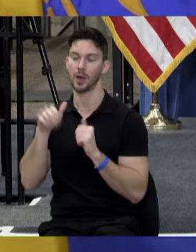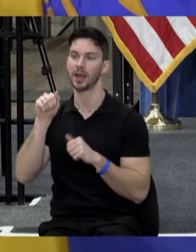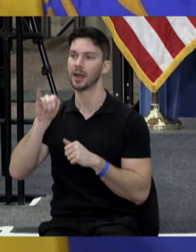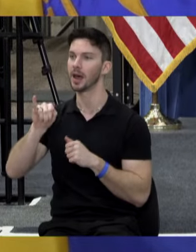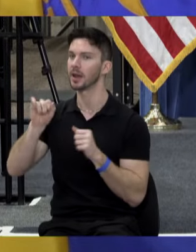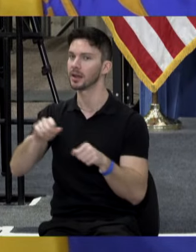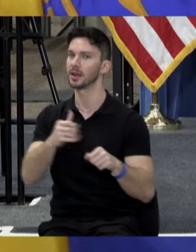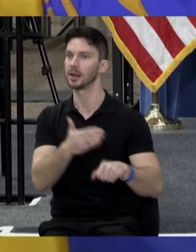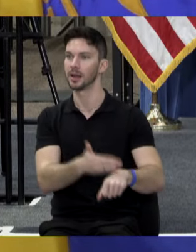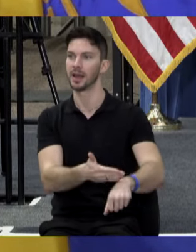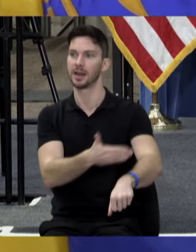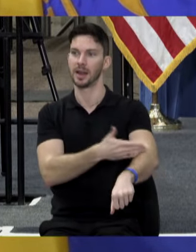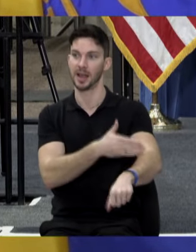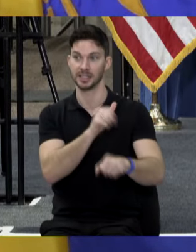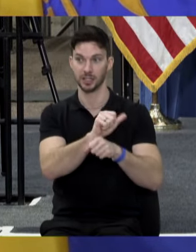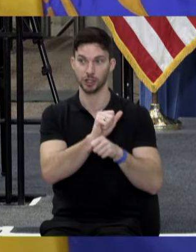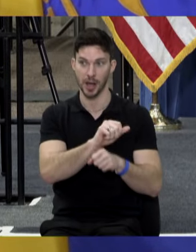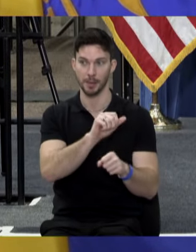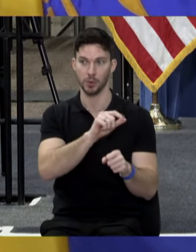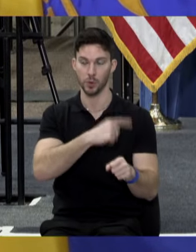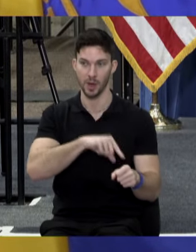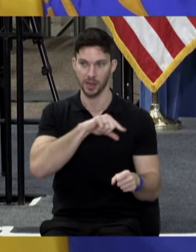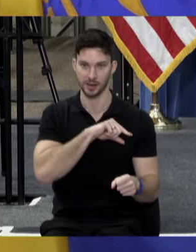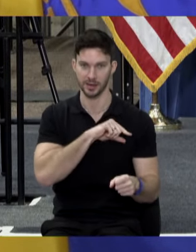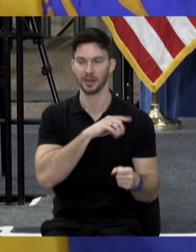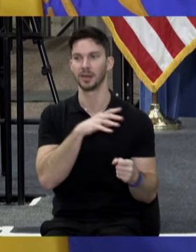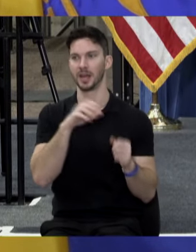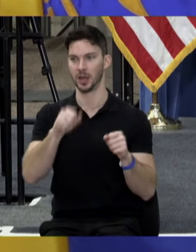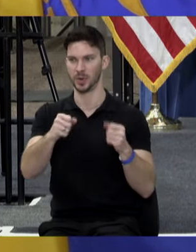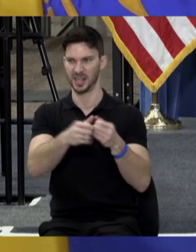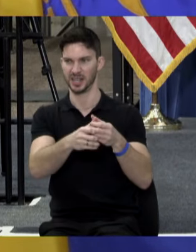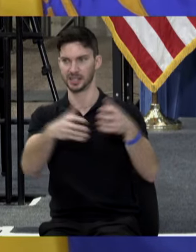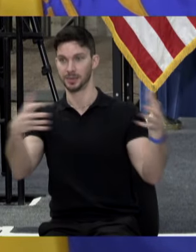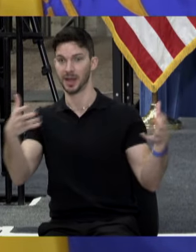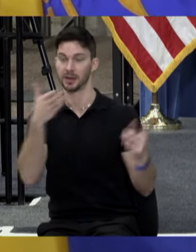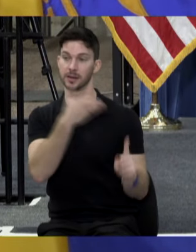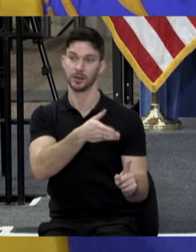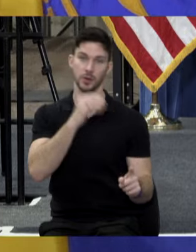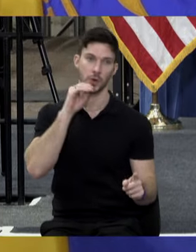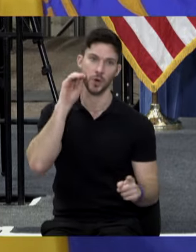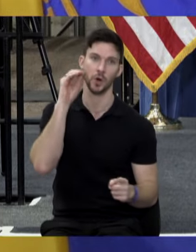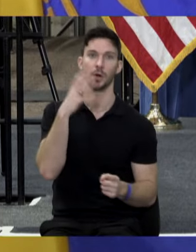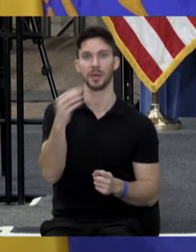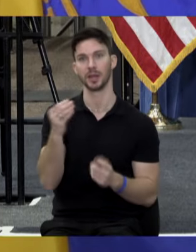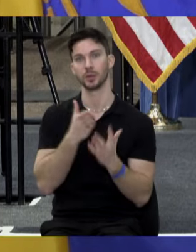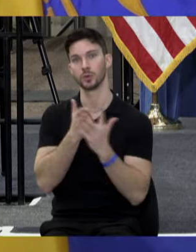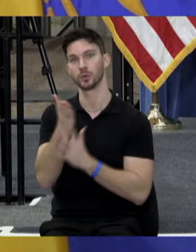we can expand person-centered models of care in home and through community-based services.